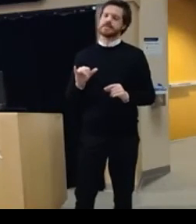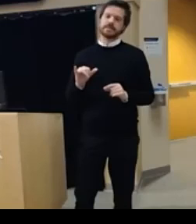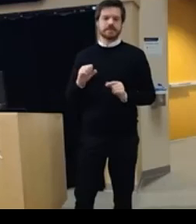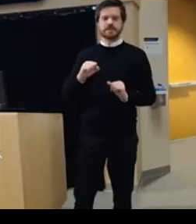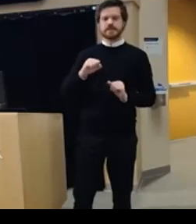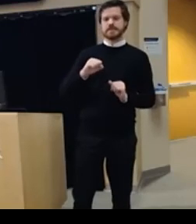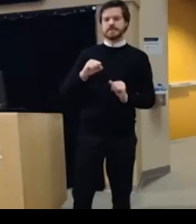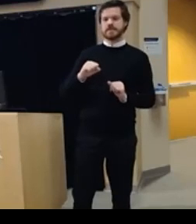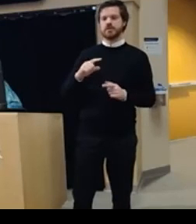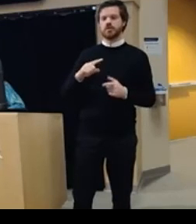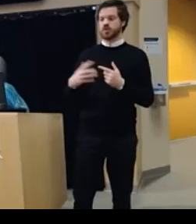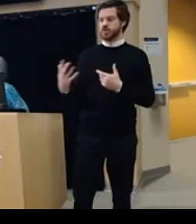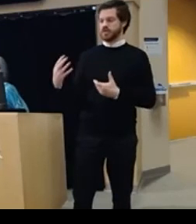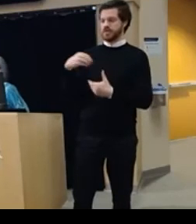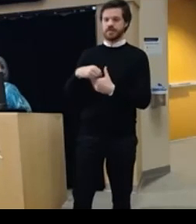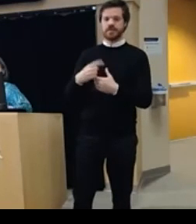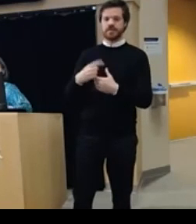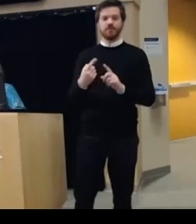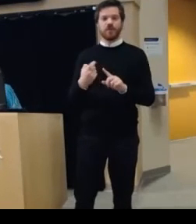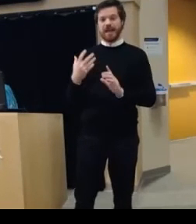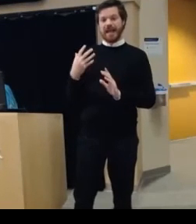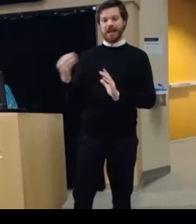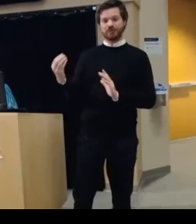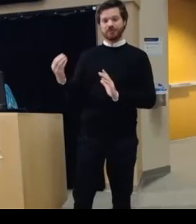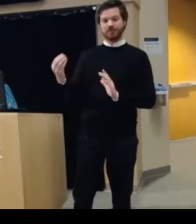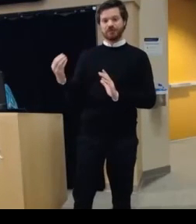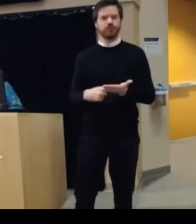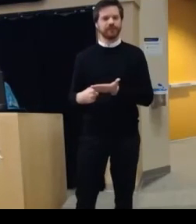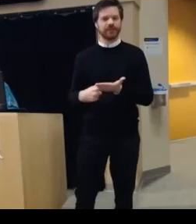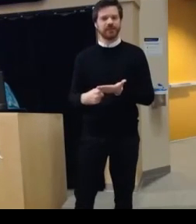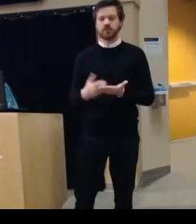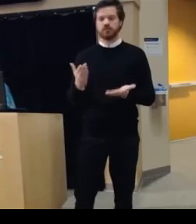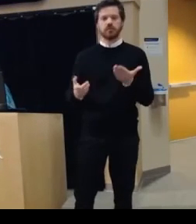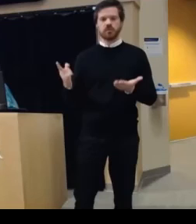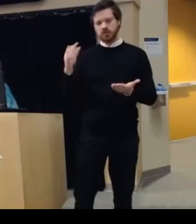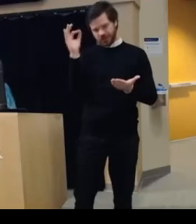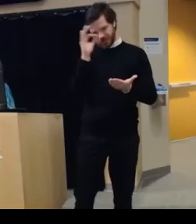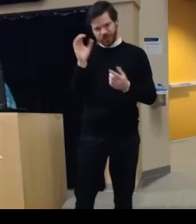bring someone in from the outside to do a debrief because they may not know the culture they may